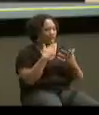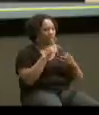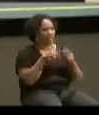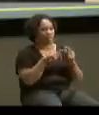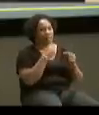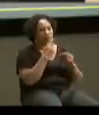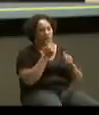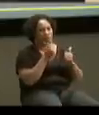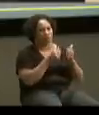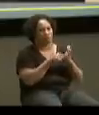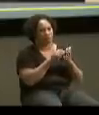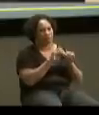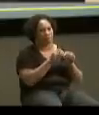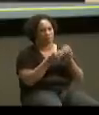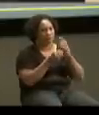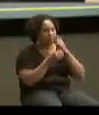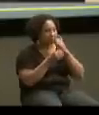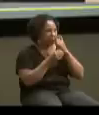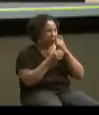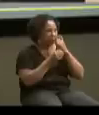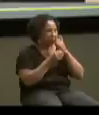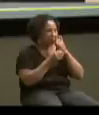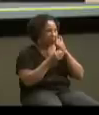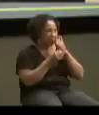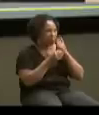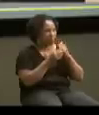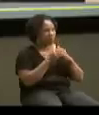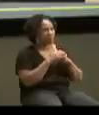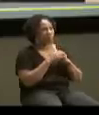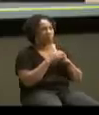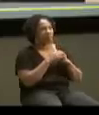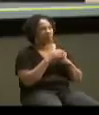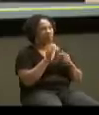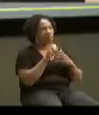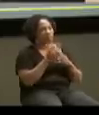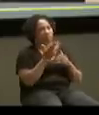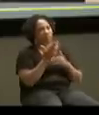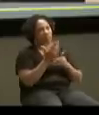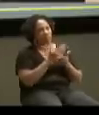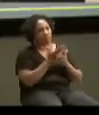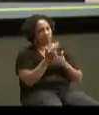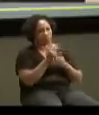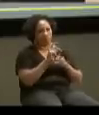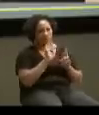I CAN'T QUITE CITE THE ACTUAL PAGE NUMBER OF THE SECTION 13